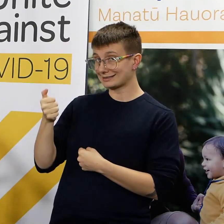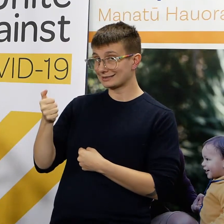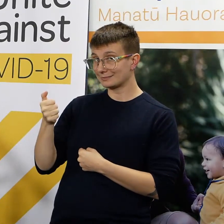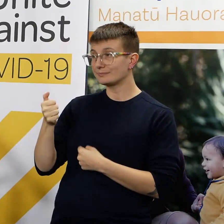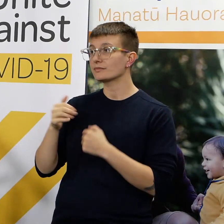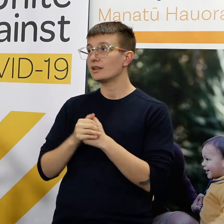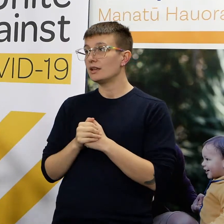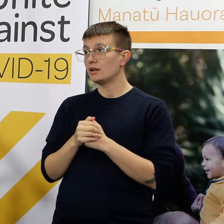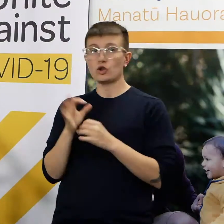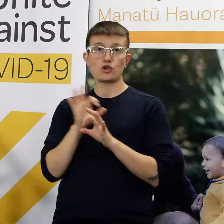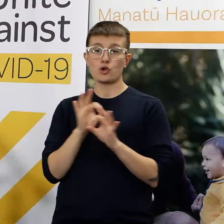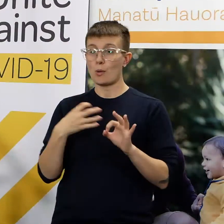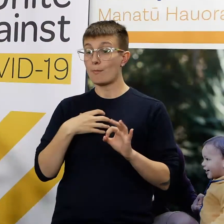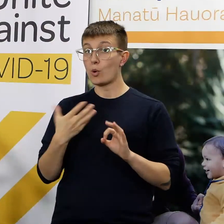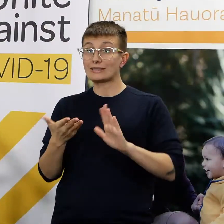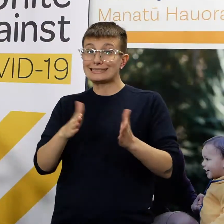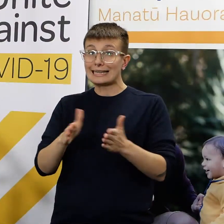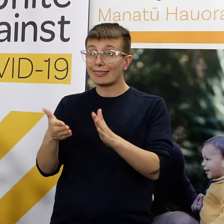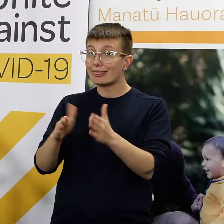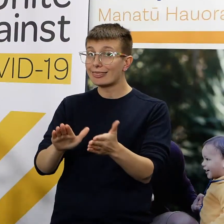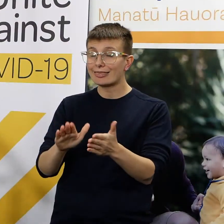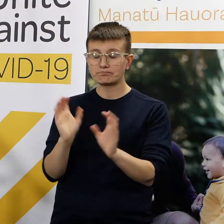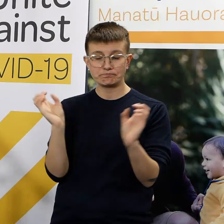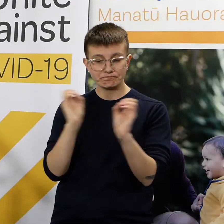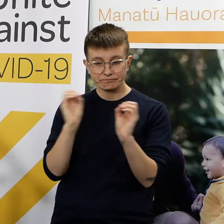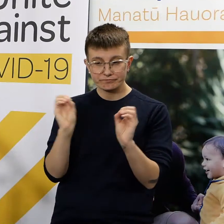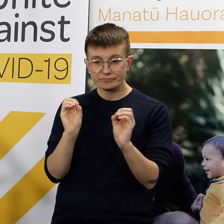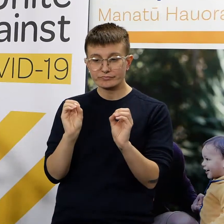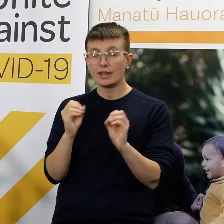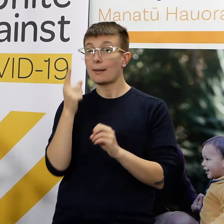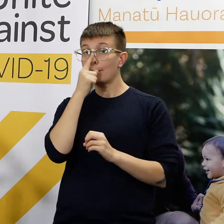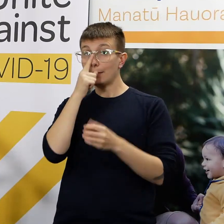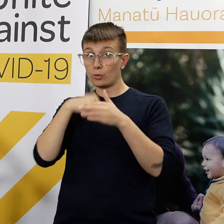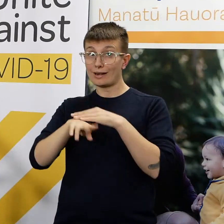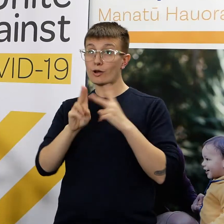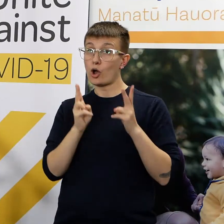Yesterday our laboratories completed 1,527 tests,